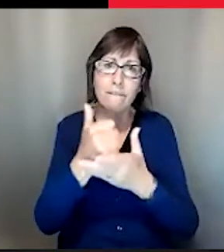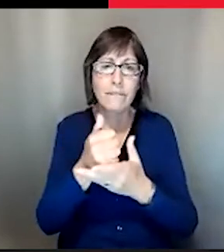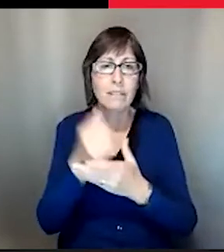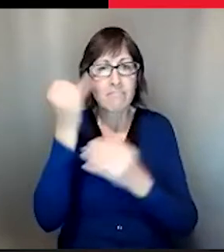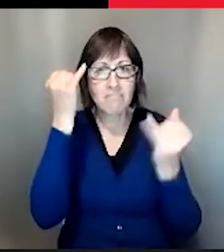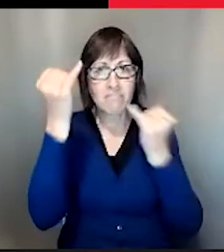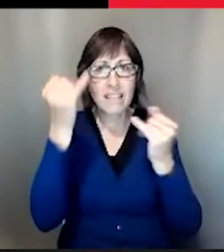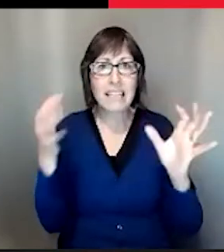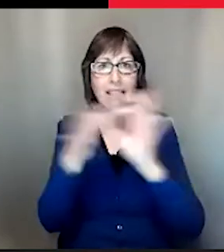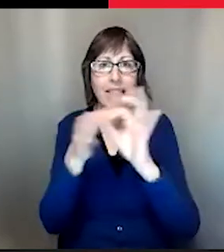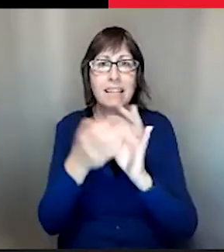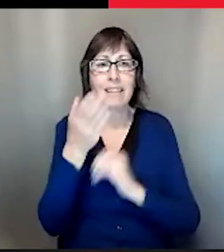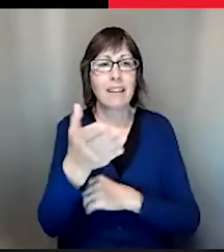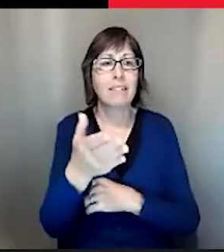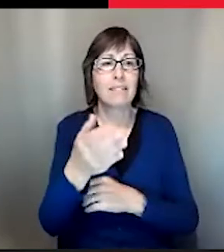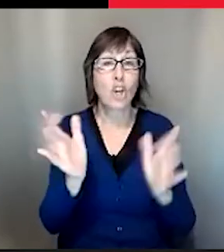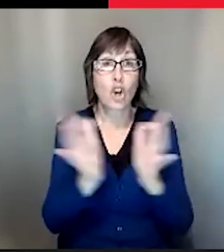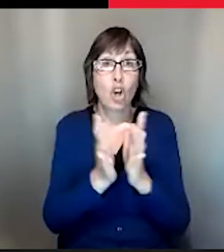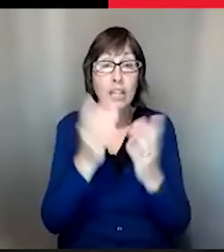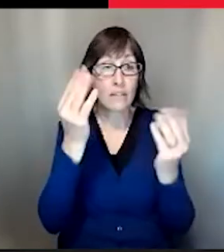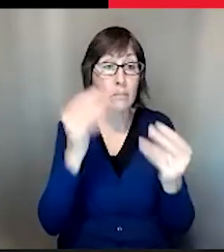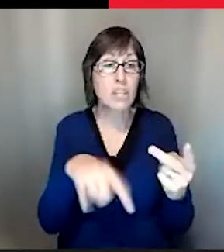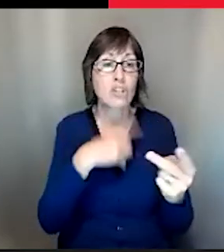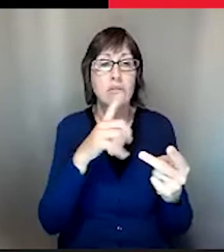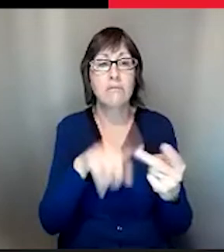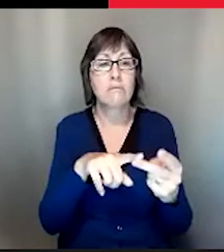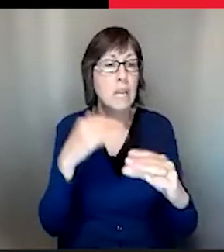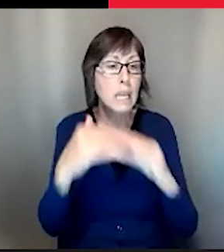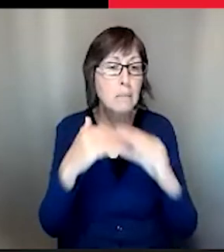Enter your contact information, including your email address which will be your username